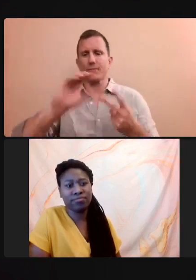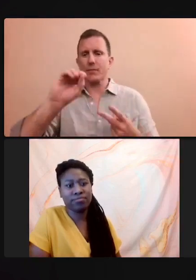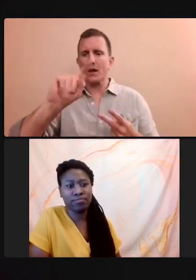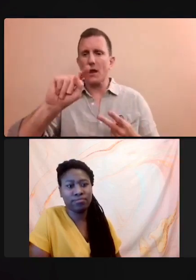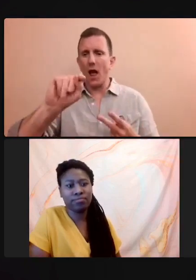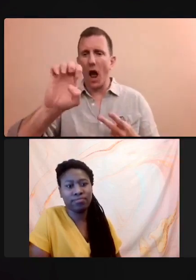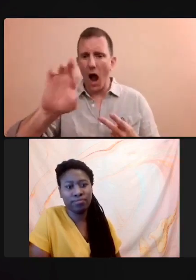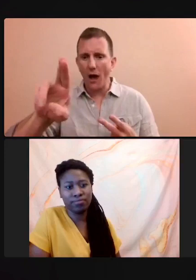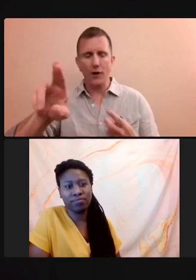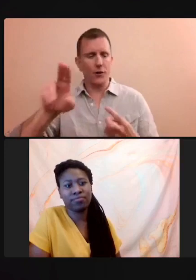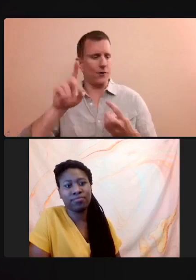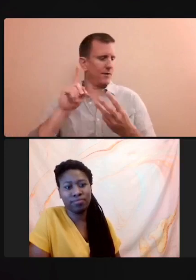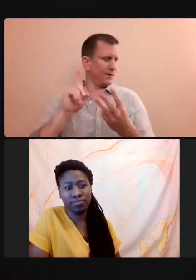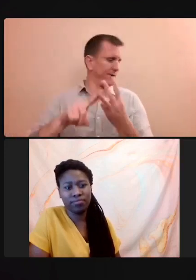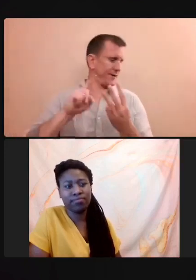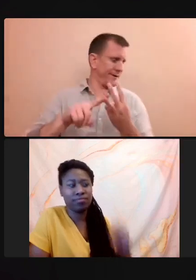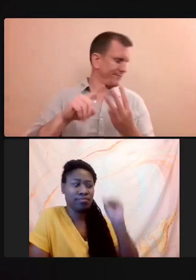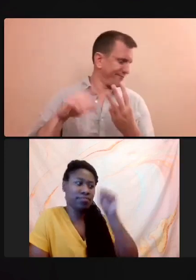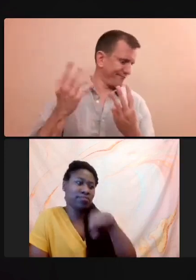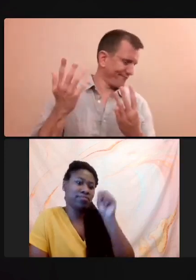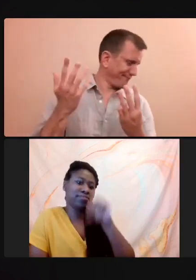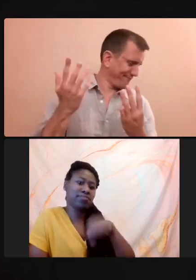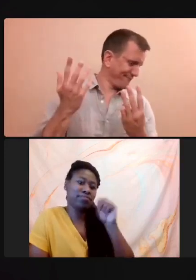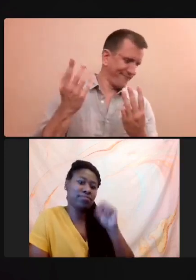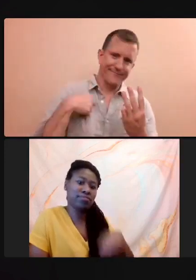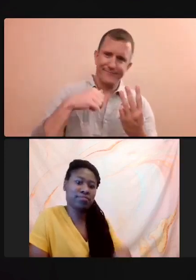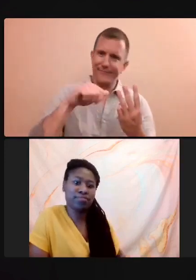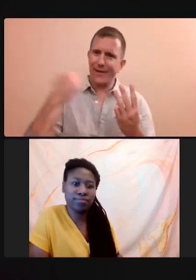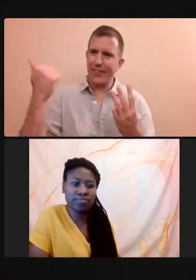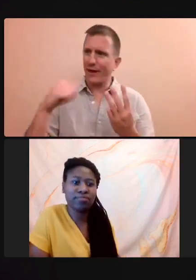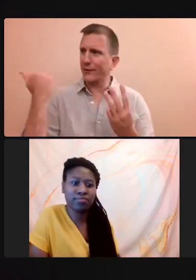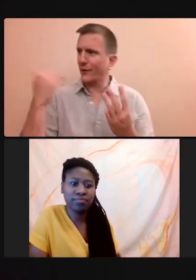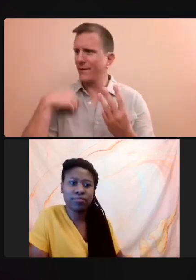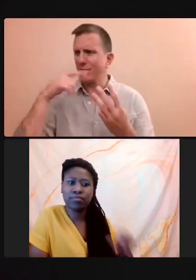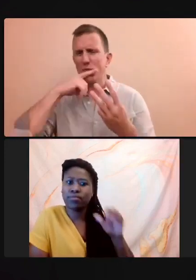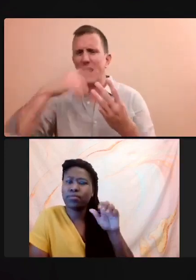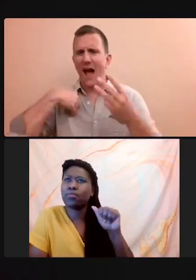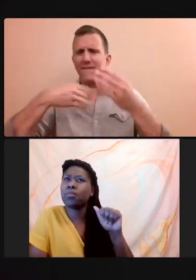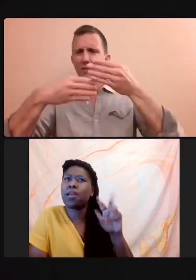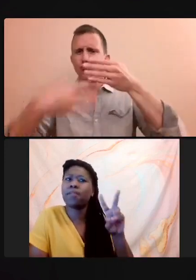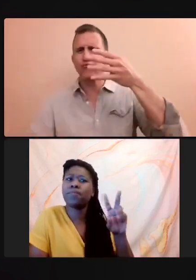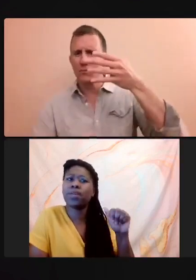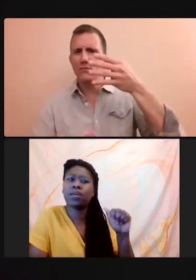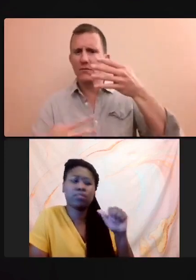So I feel like they're probably closer to like 80-85%. But the problem with it is that